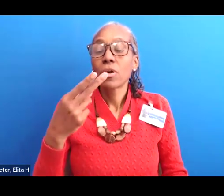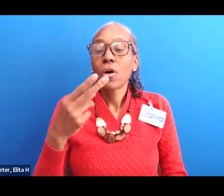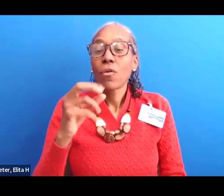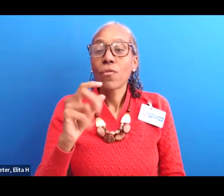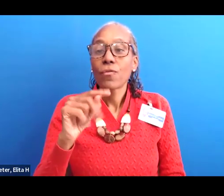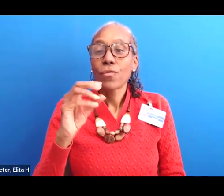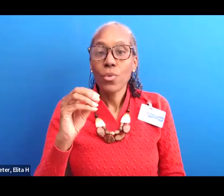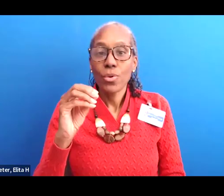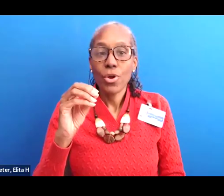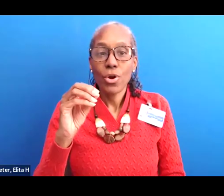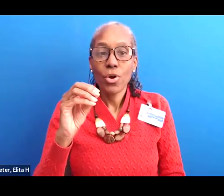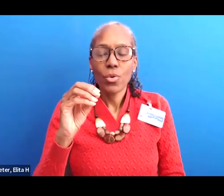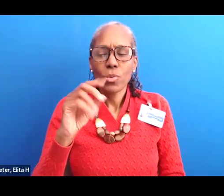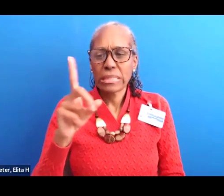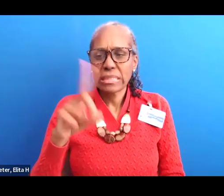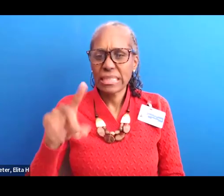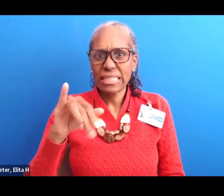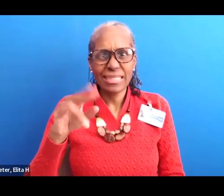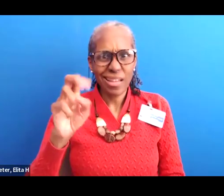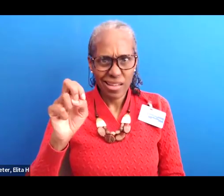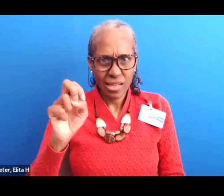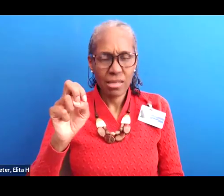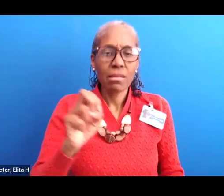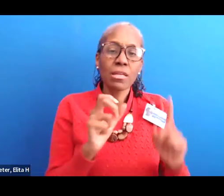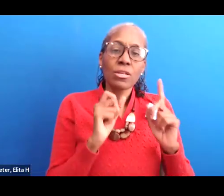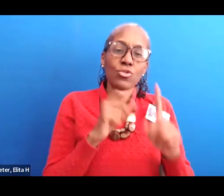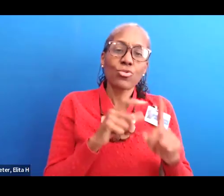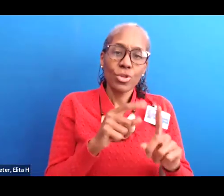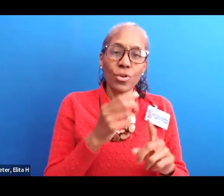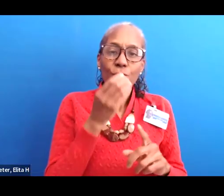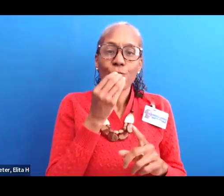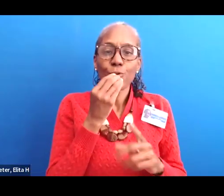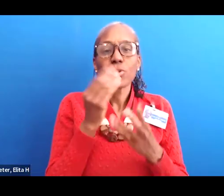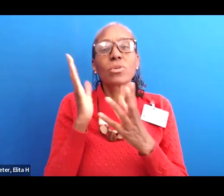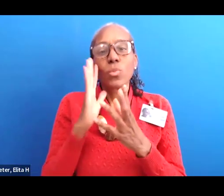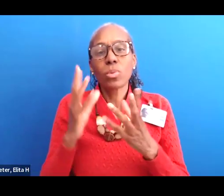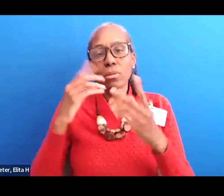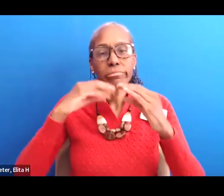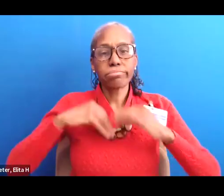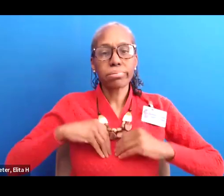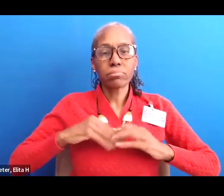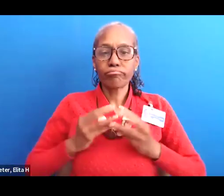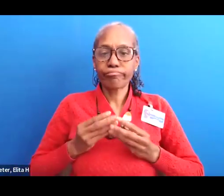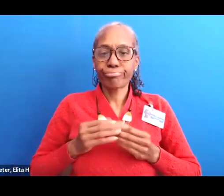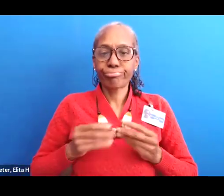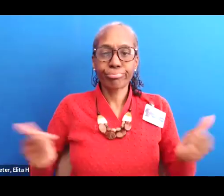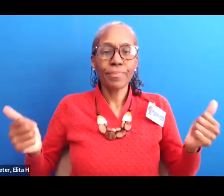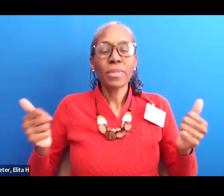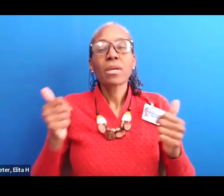It helps break down trigger foods in the bowel. It is a product that was devised for